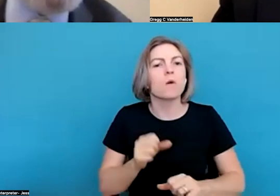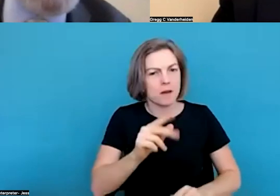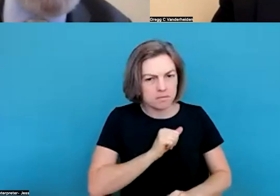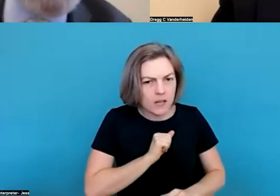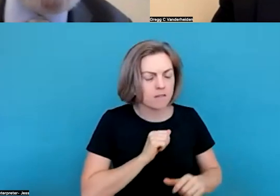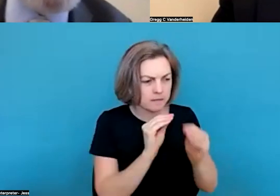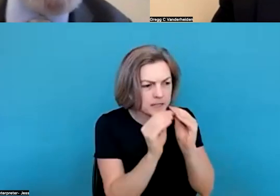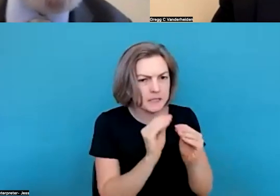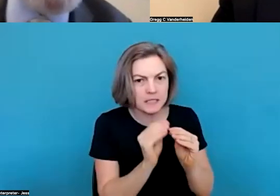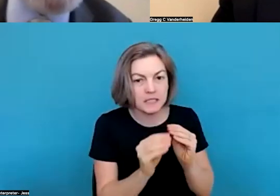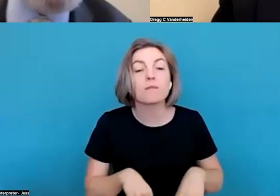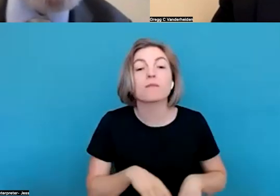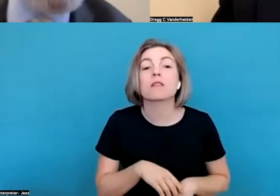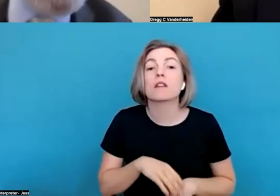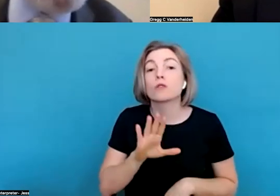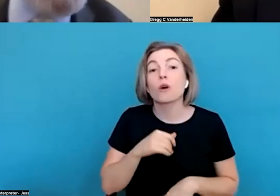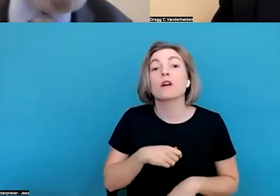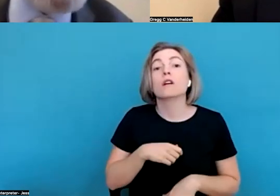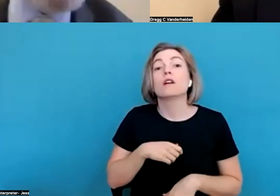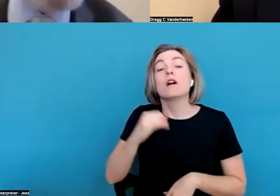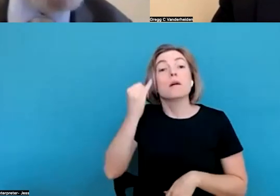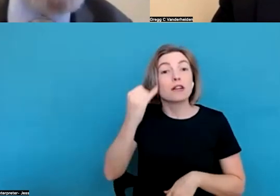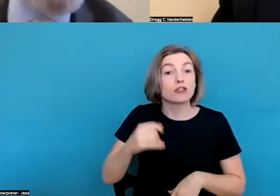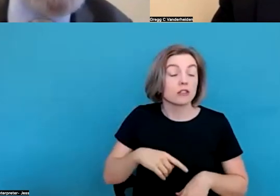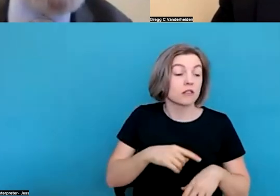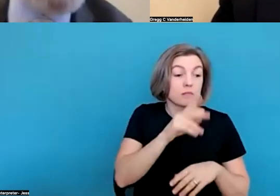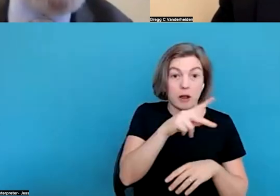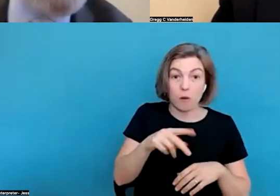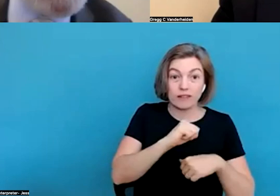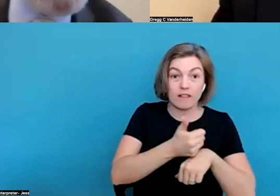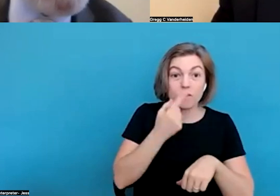accessibility in the sense that you have a bunch of tools that are available that